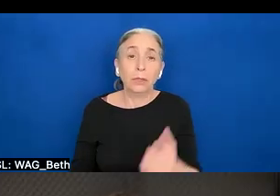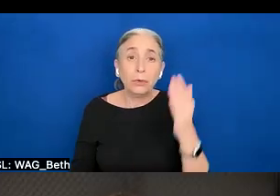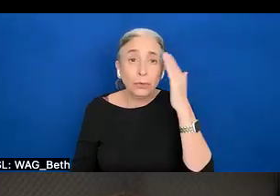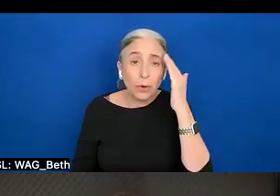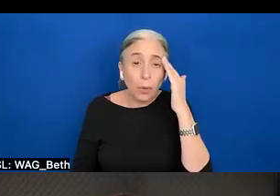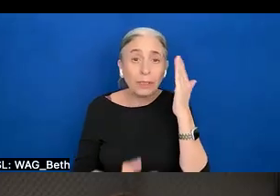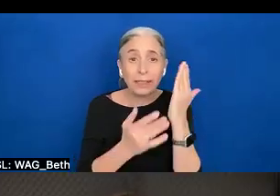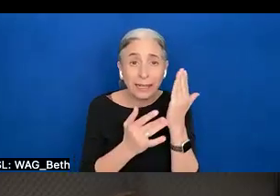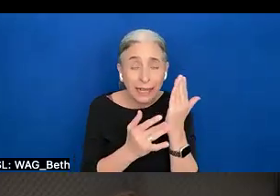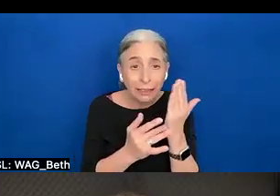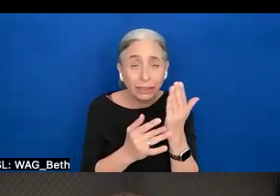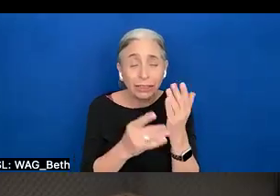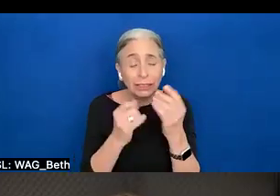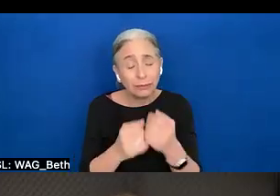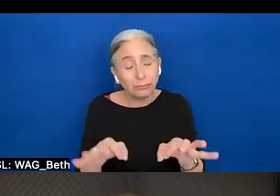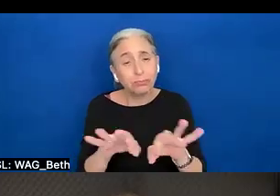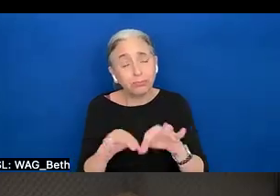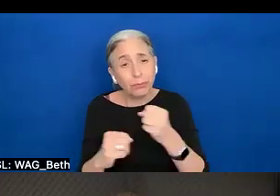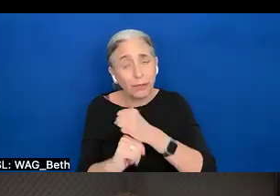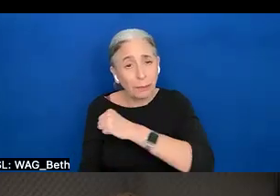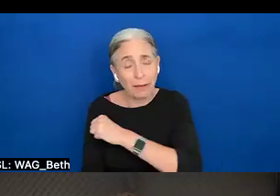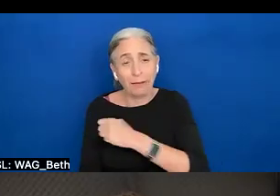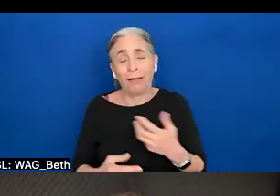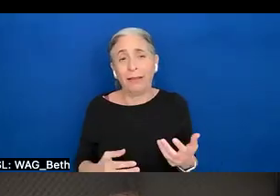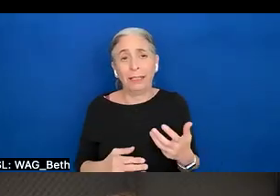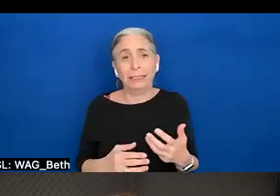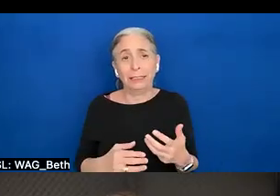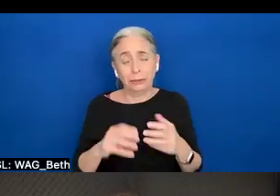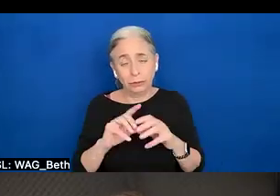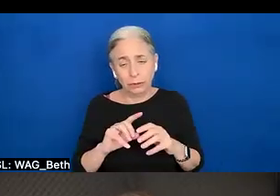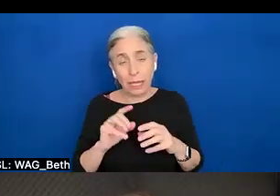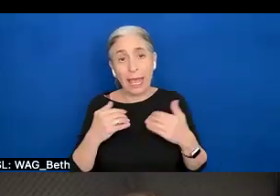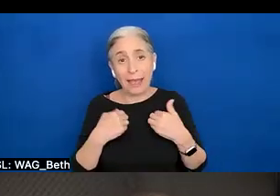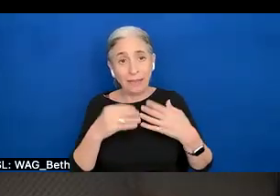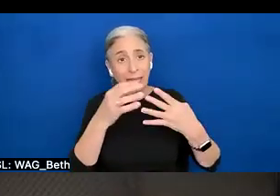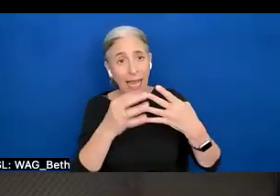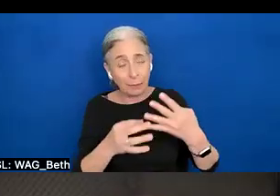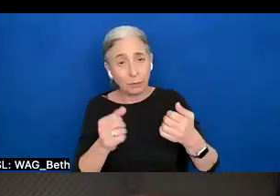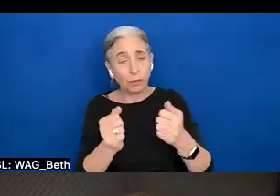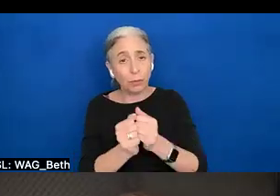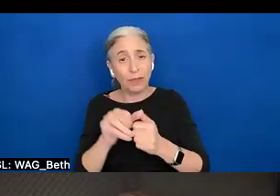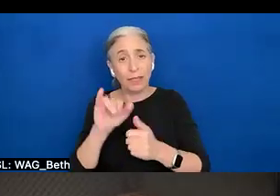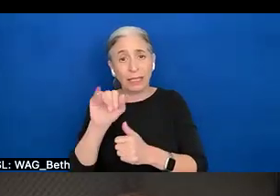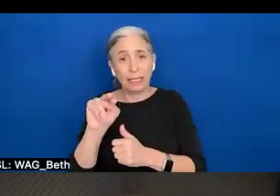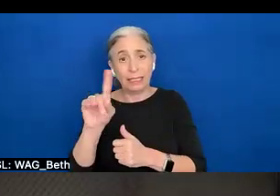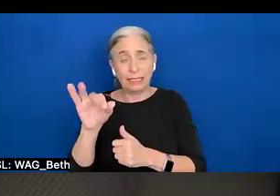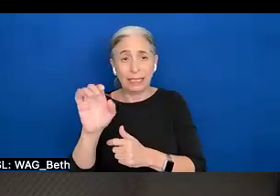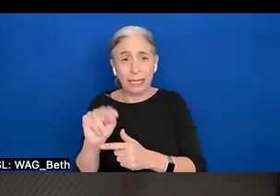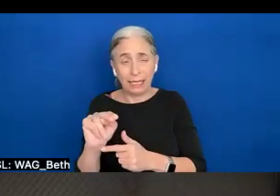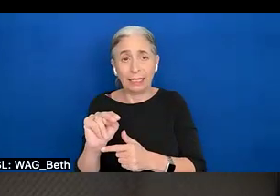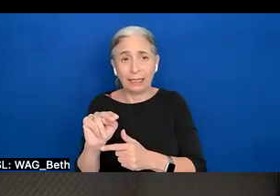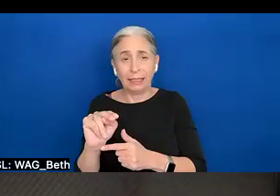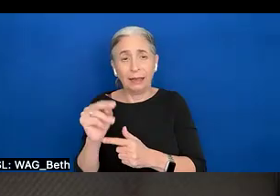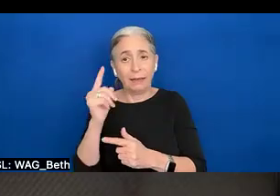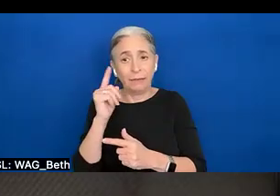Knowing the typology is fundamental. There is a